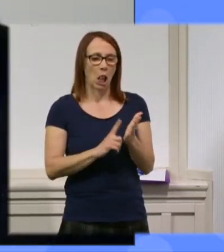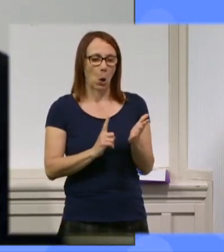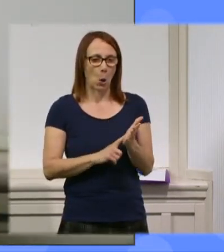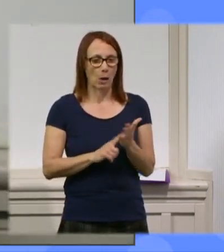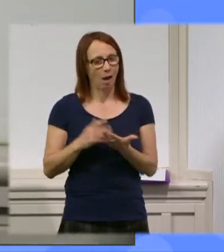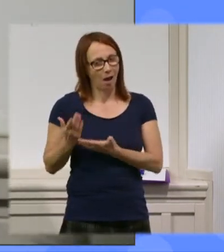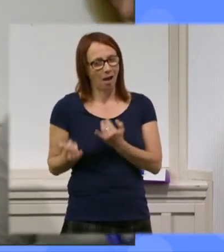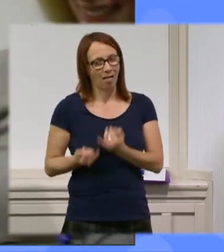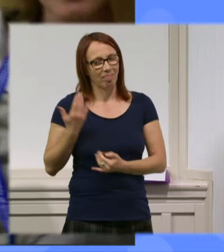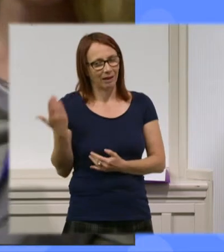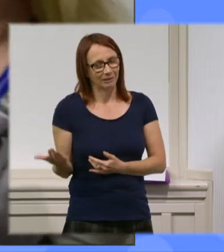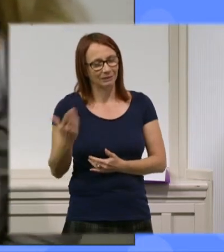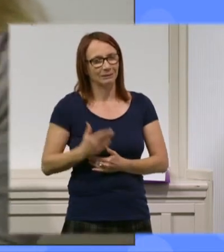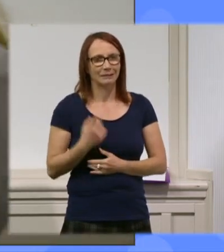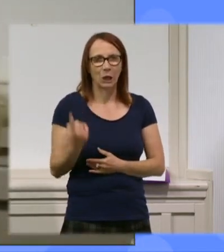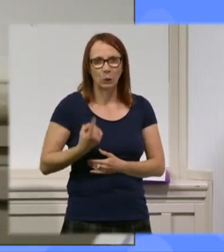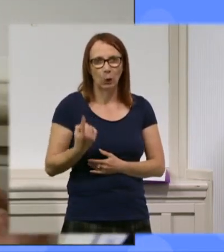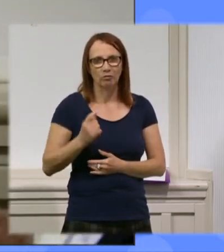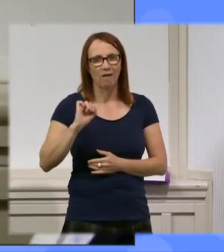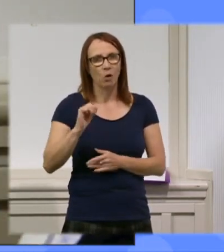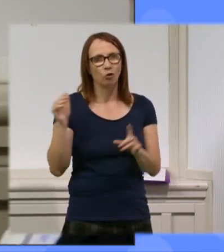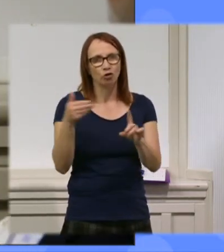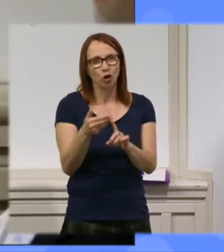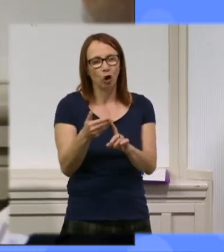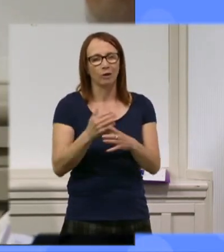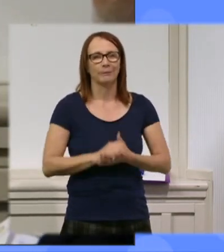wouldn't tell us about yourself and your journey and why are you here so I'm